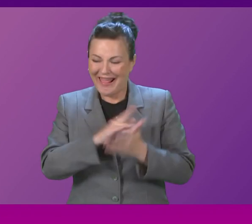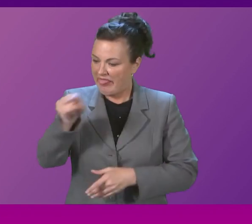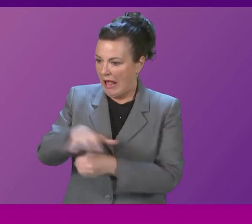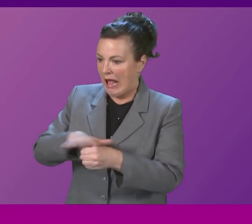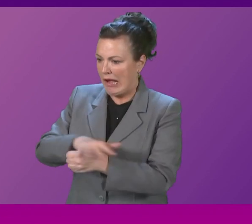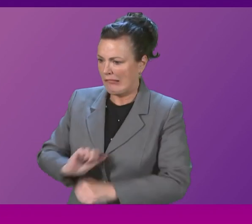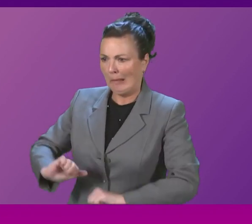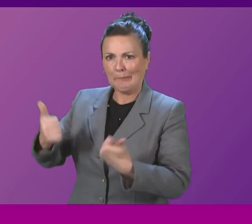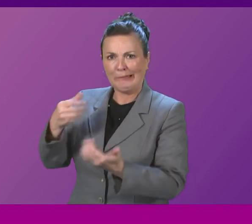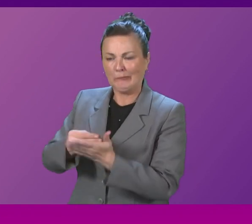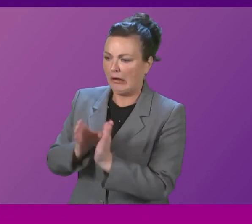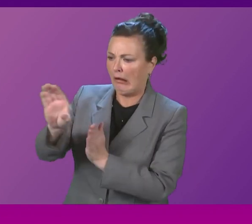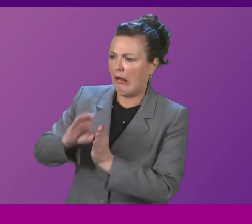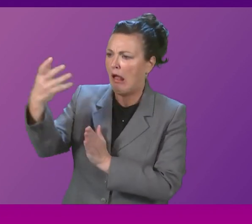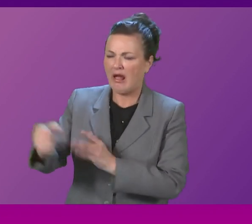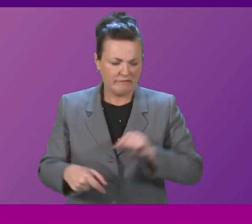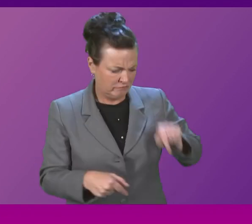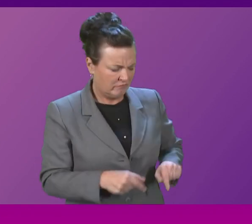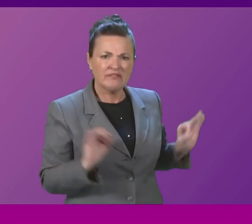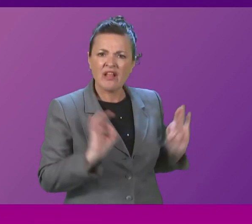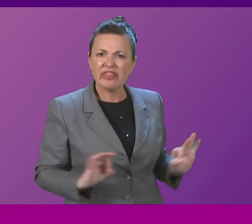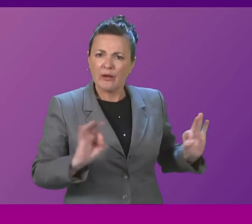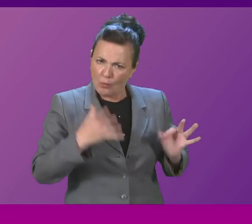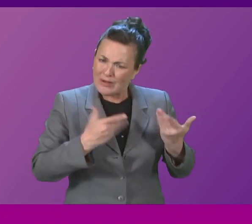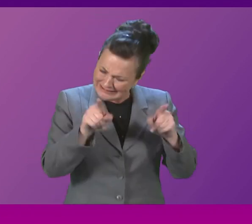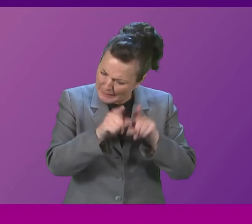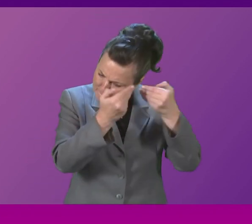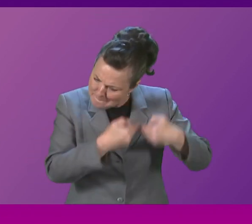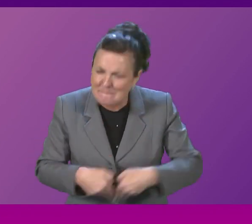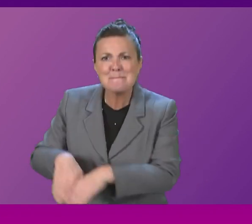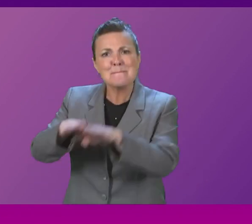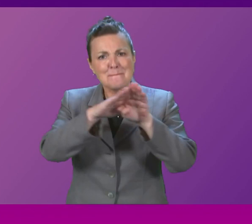It is also about better valuing those who work in our social care system.